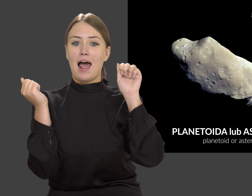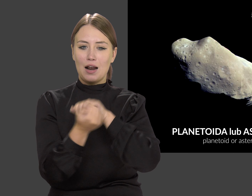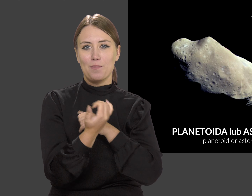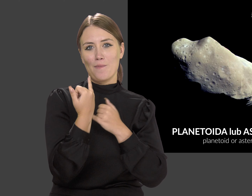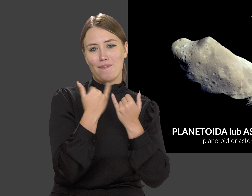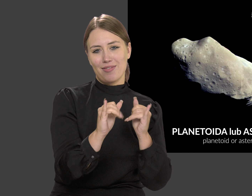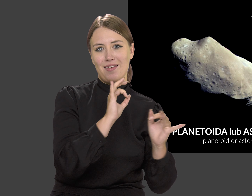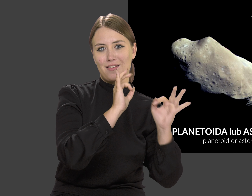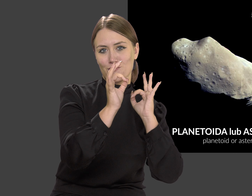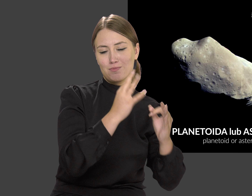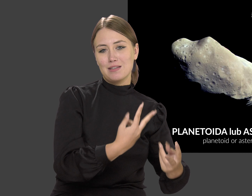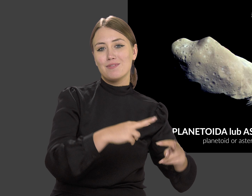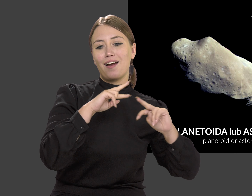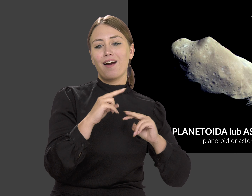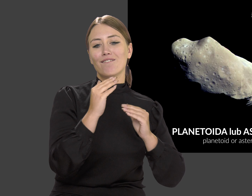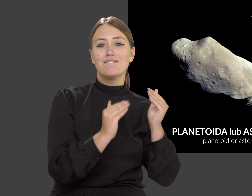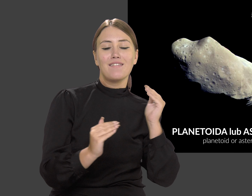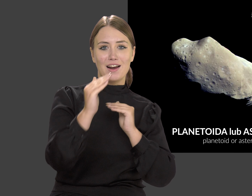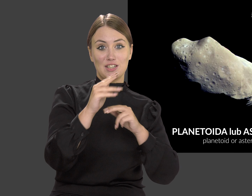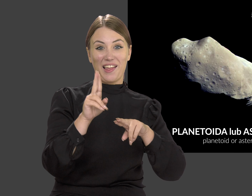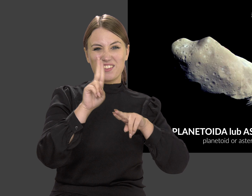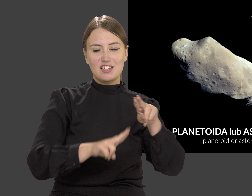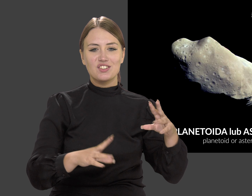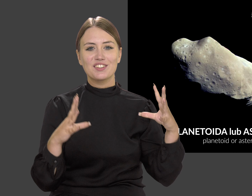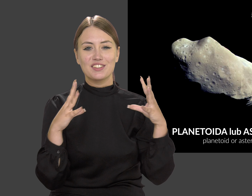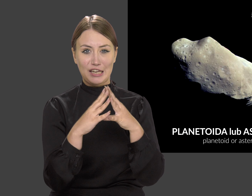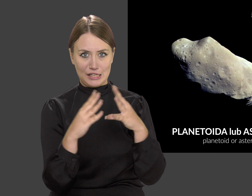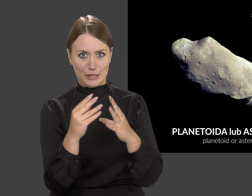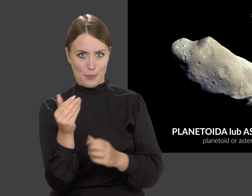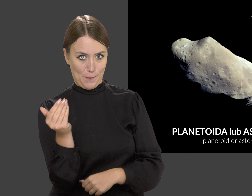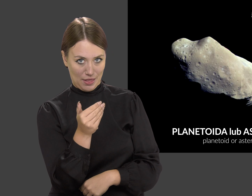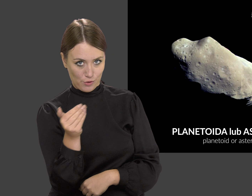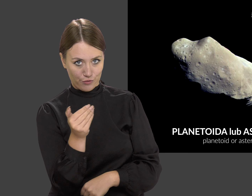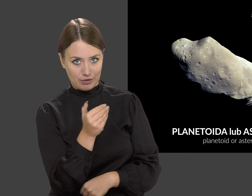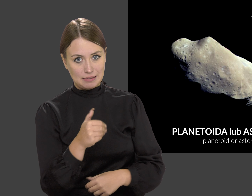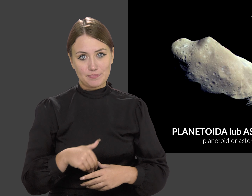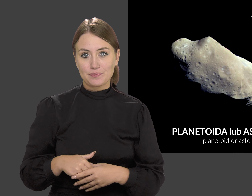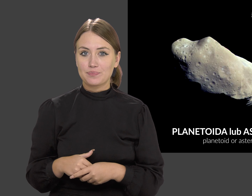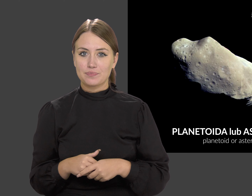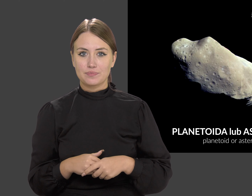or according to other sources, larger than 10 meters.